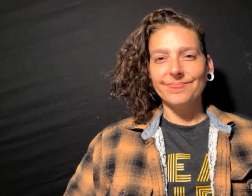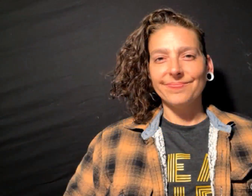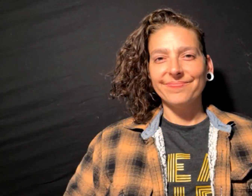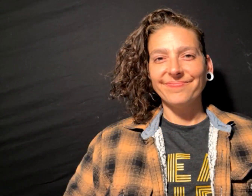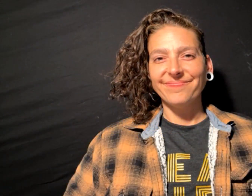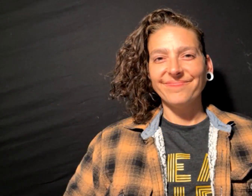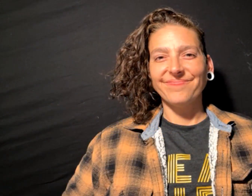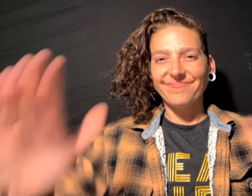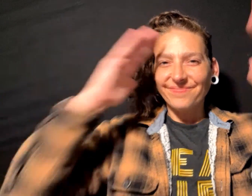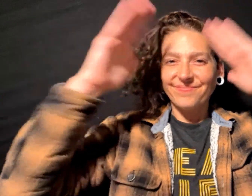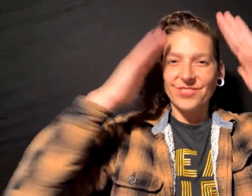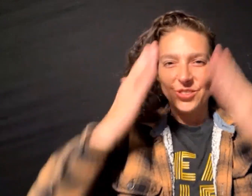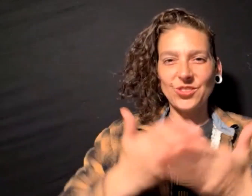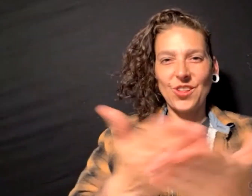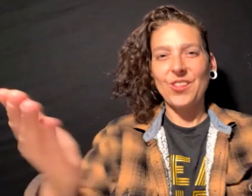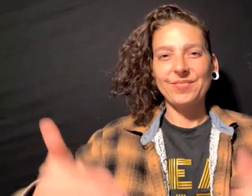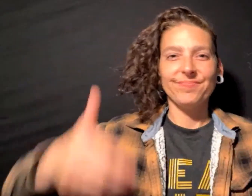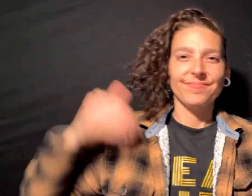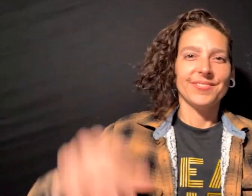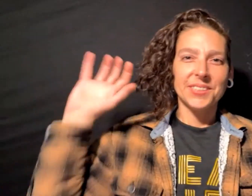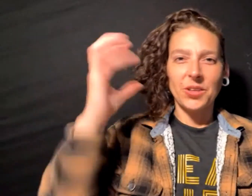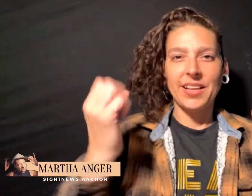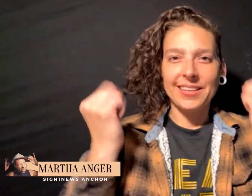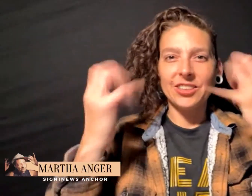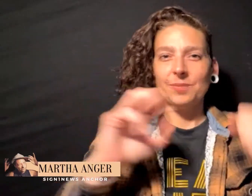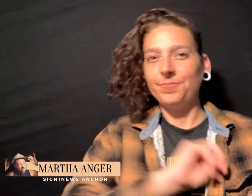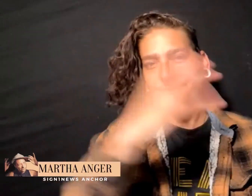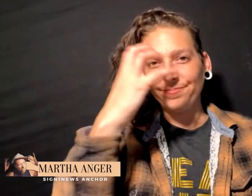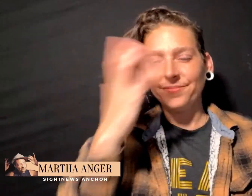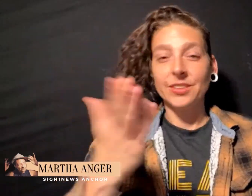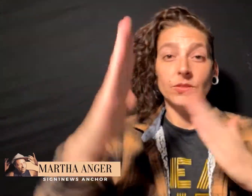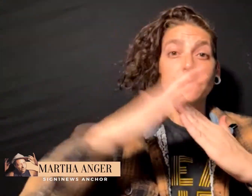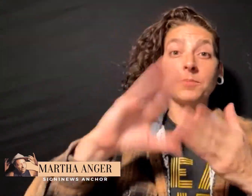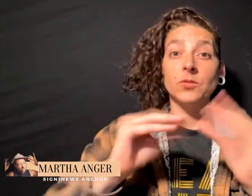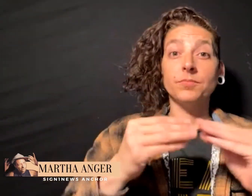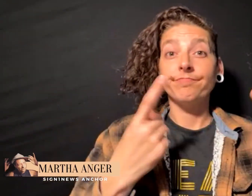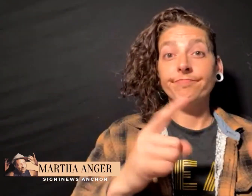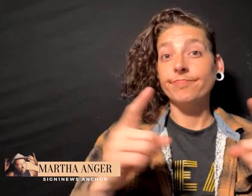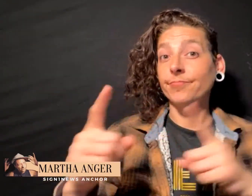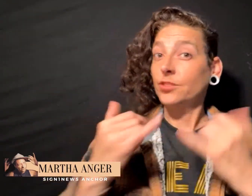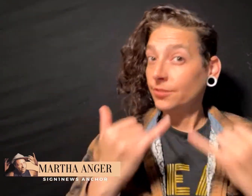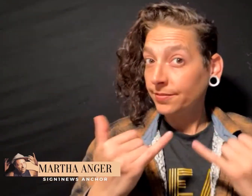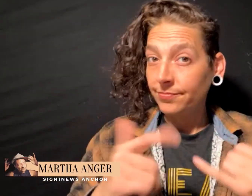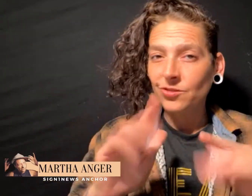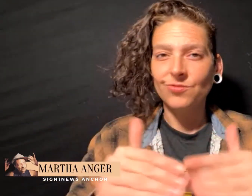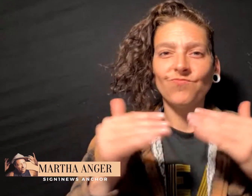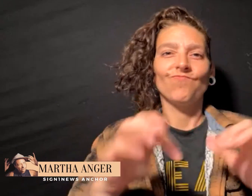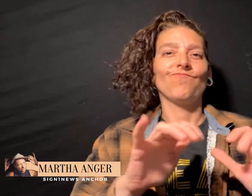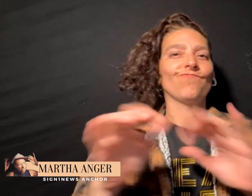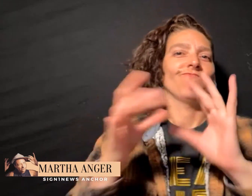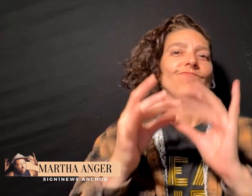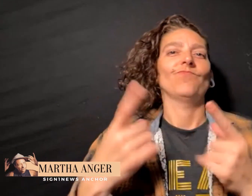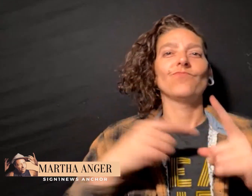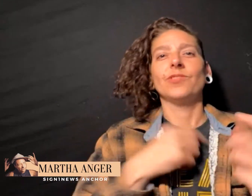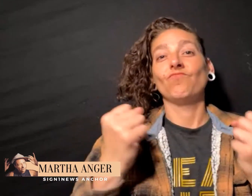Hello everyone I'm Sign1News anchor Martha Anger here's a quick look at the top trending stories making headlines today if you post an